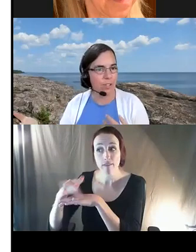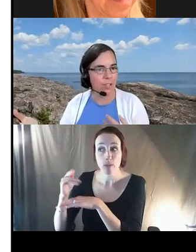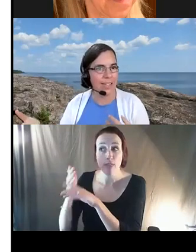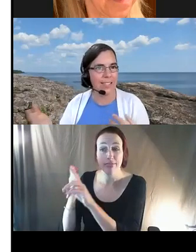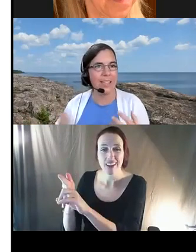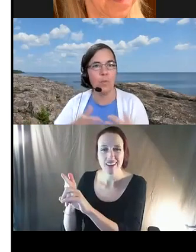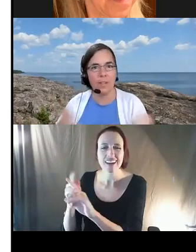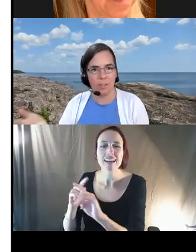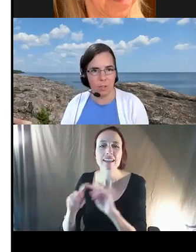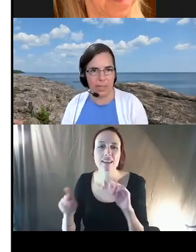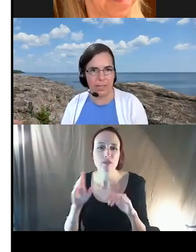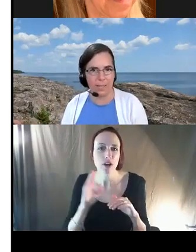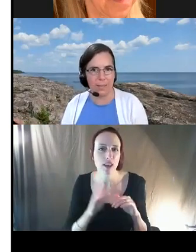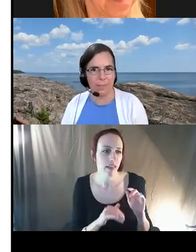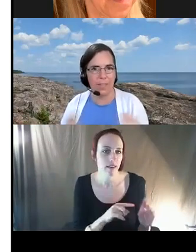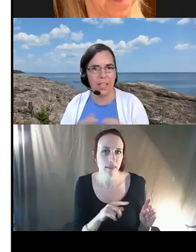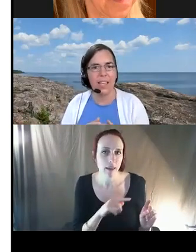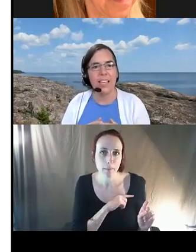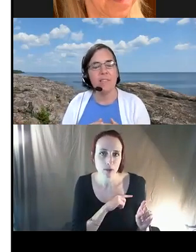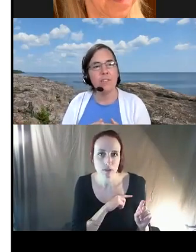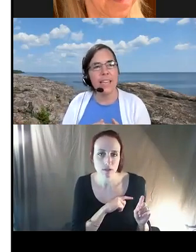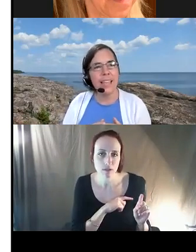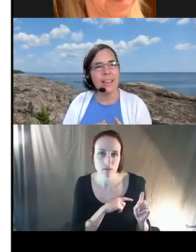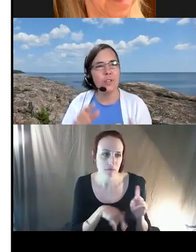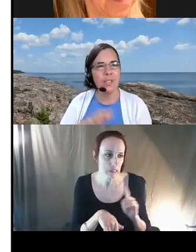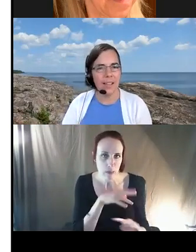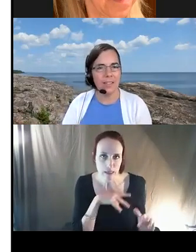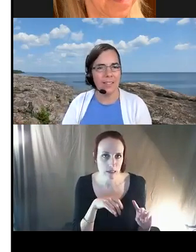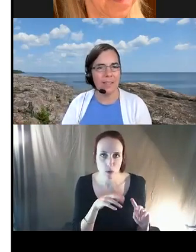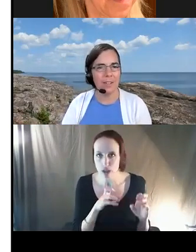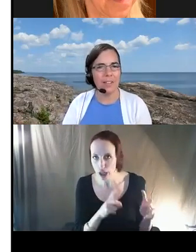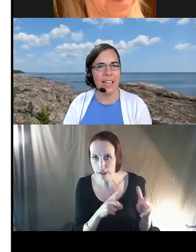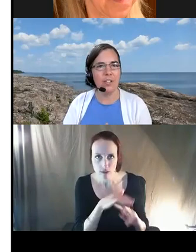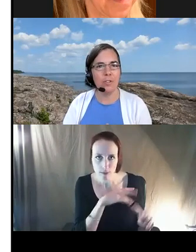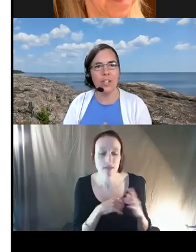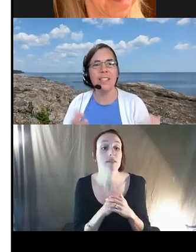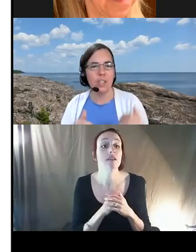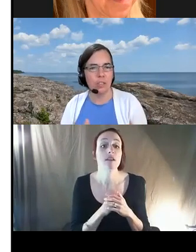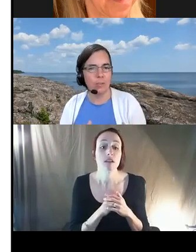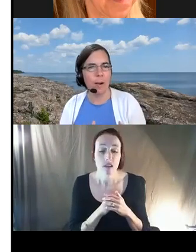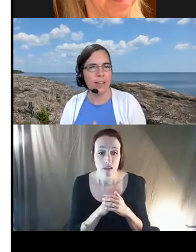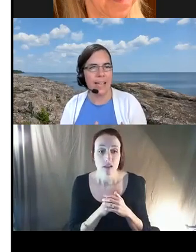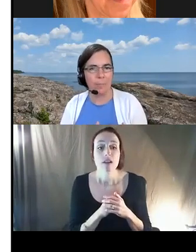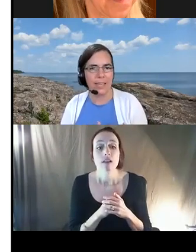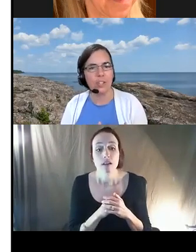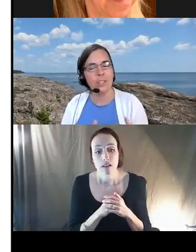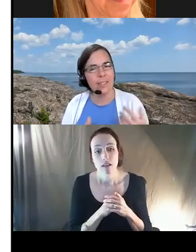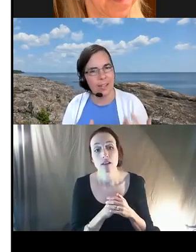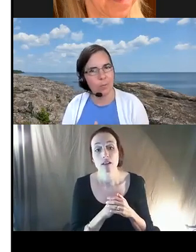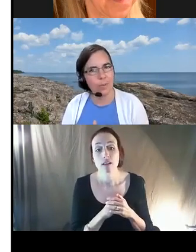advertised in one of those spaces. If you take that to another level and you look at these third-party applications like a read